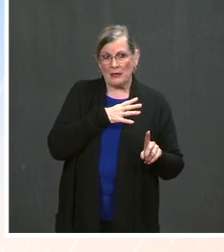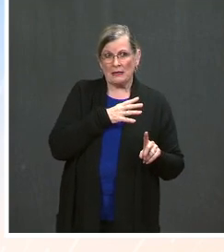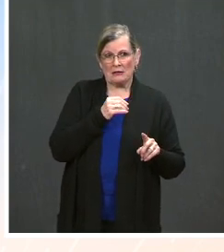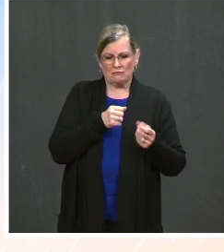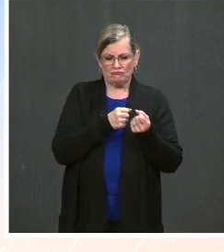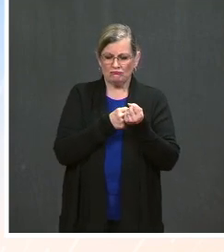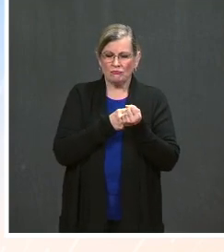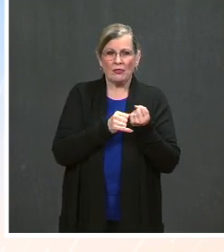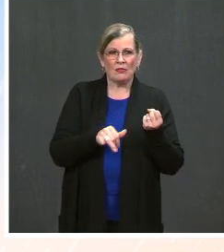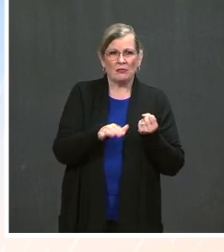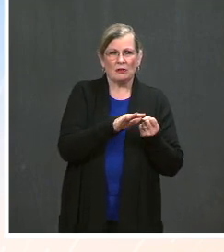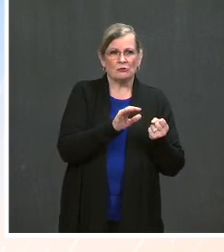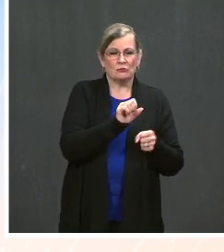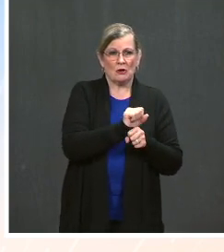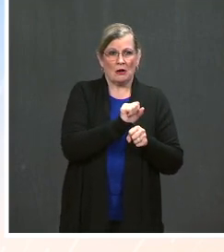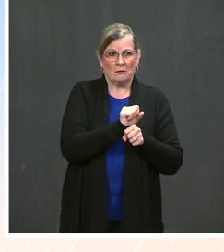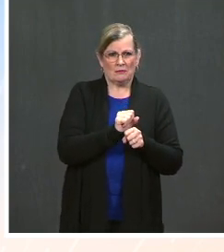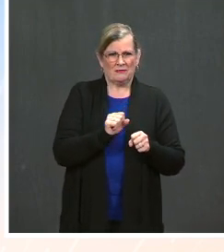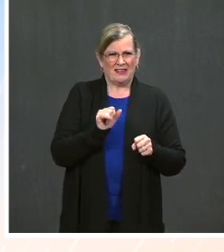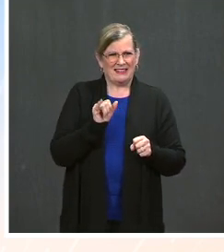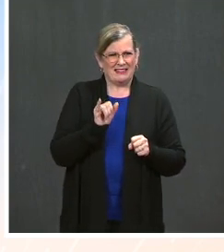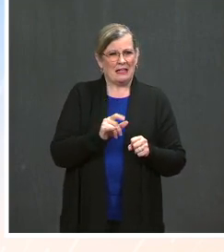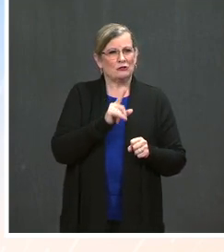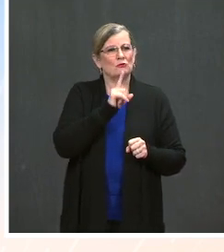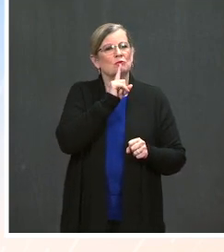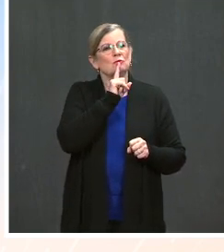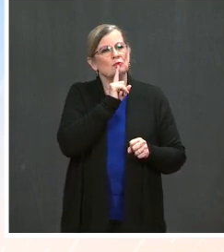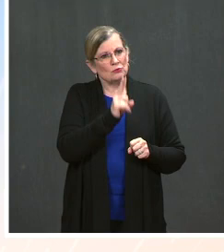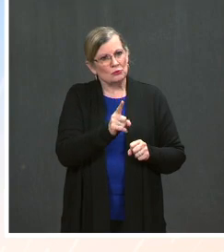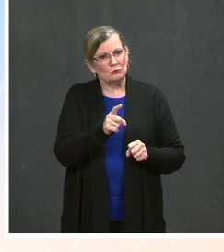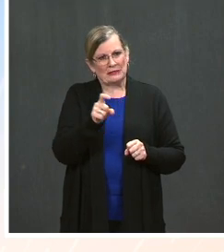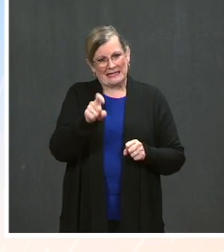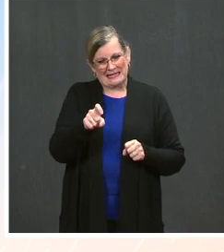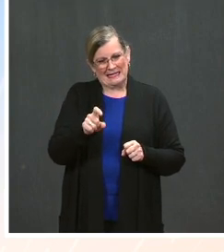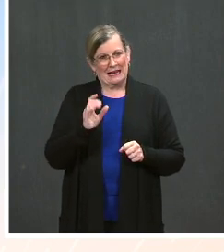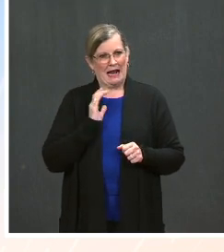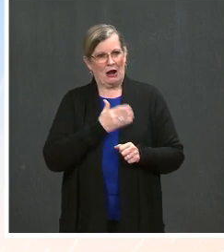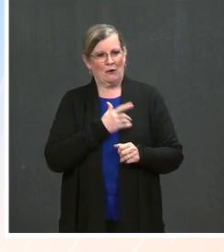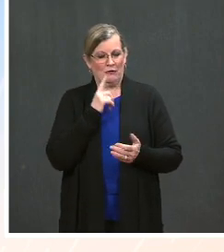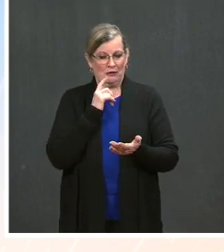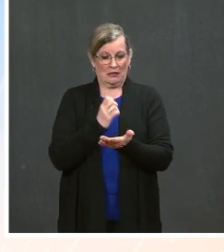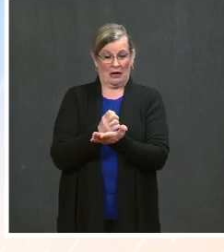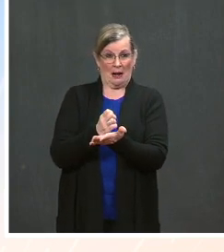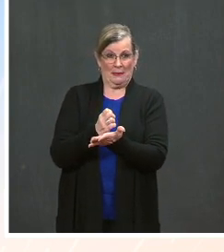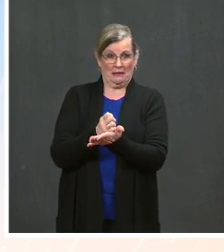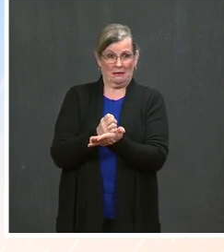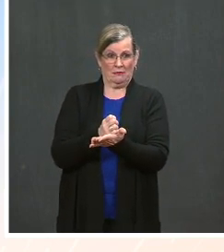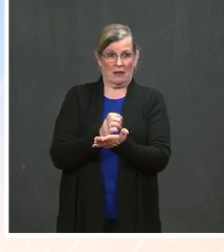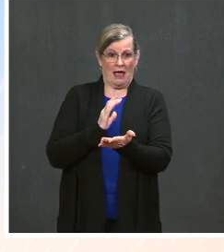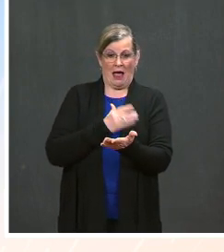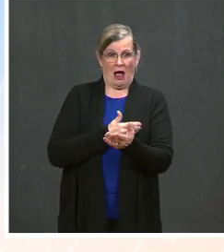The working people certainly can -- will work -- run off that. It's not only the numbers that tell the story of the economy;